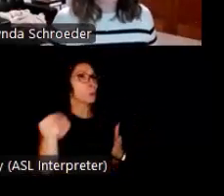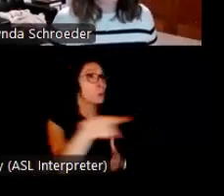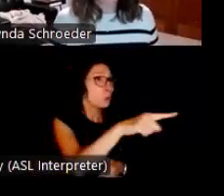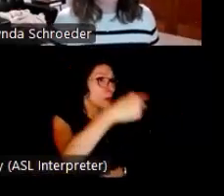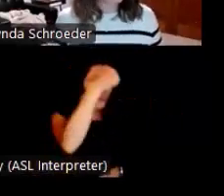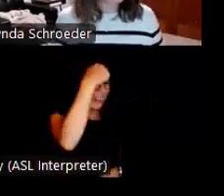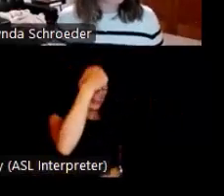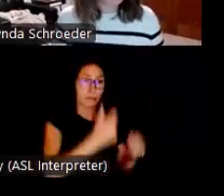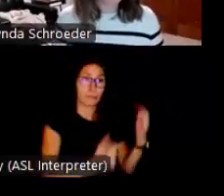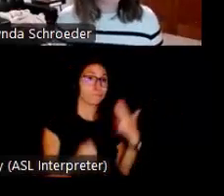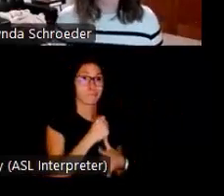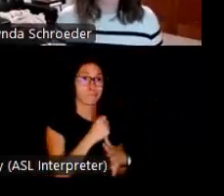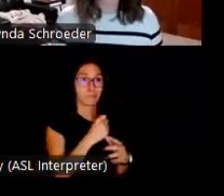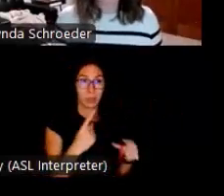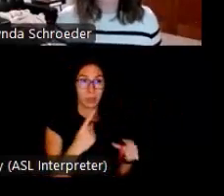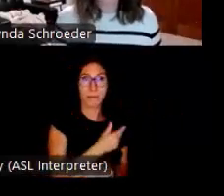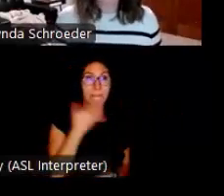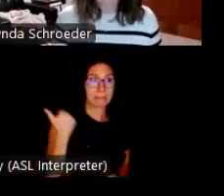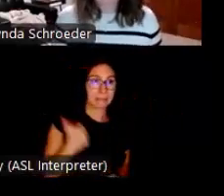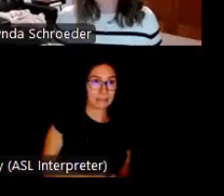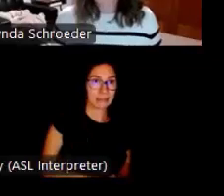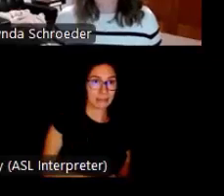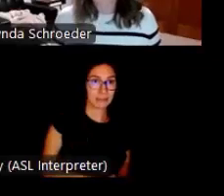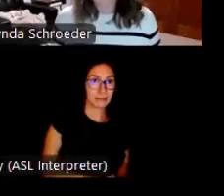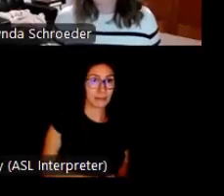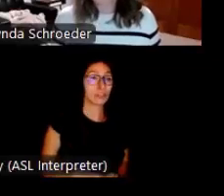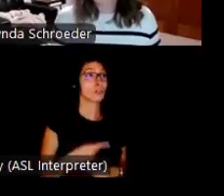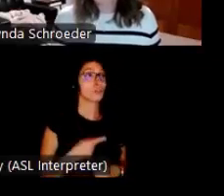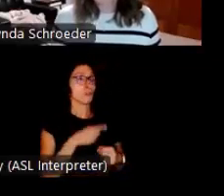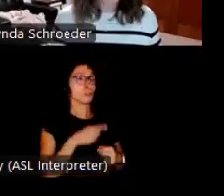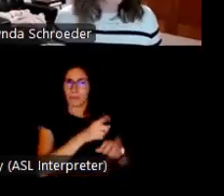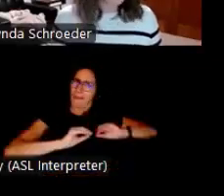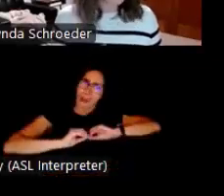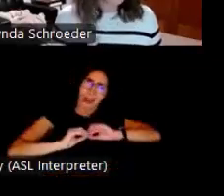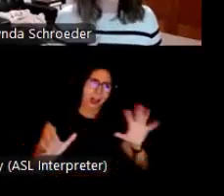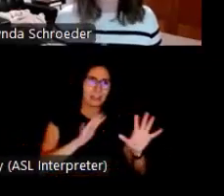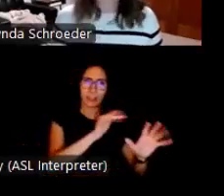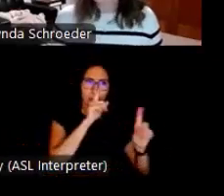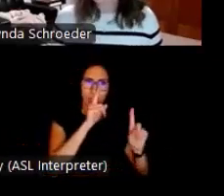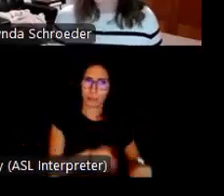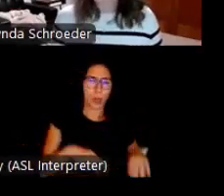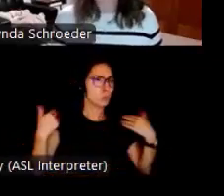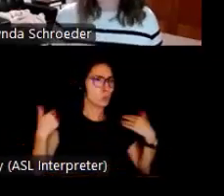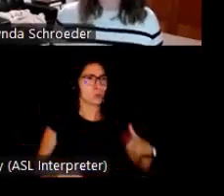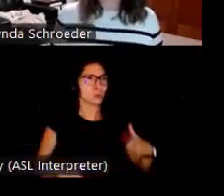it was really obvious what their interests were. They gave insight on which variables